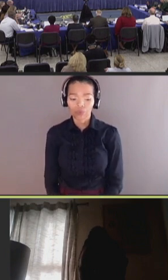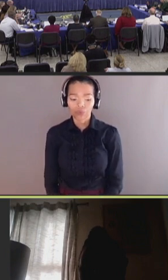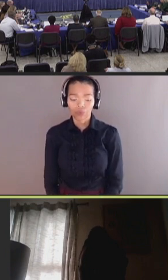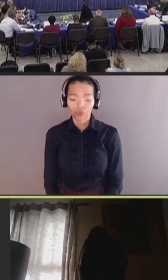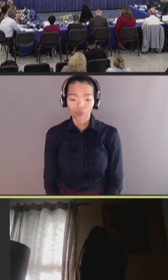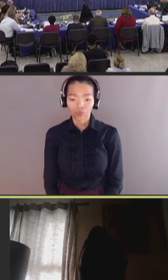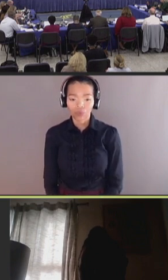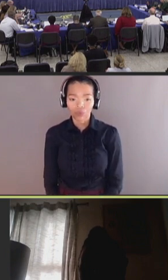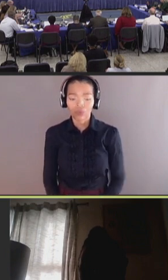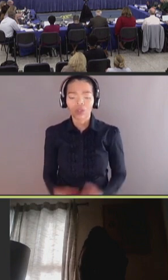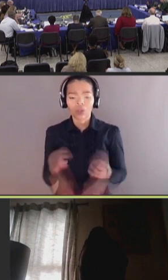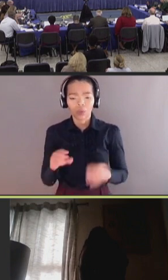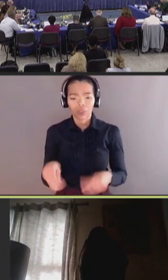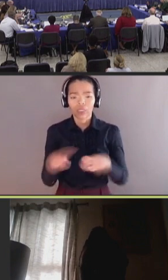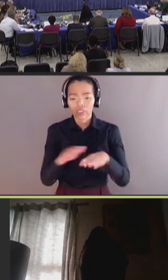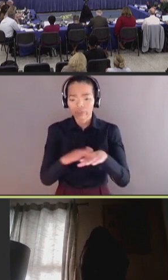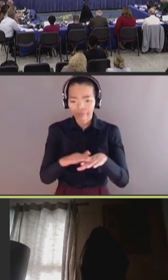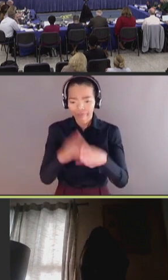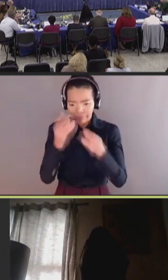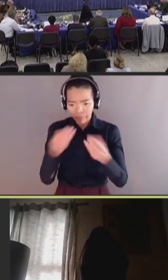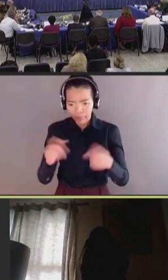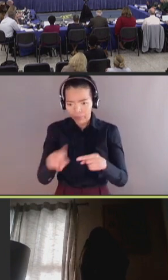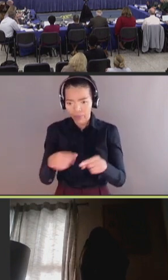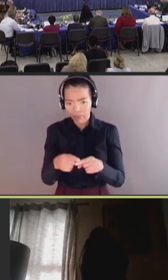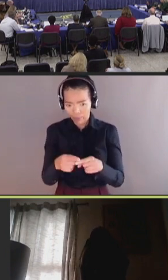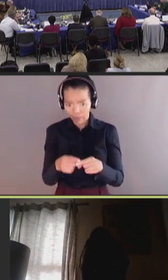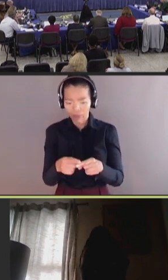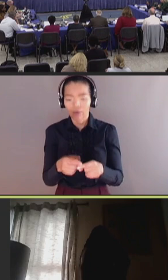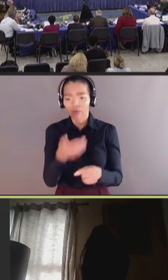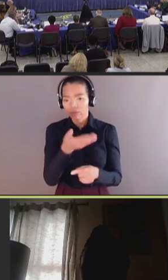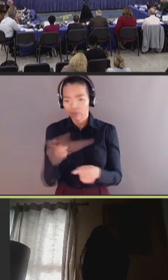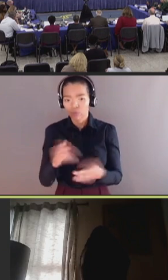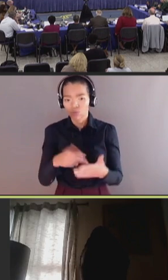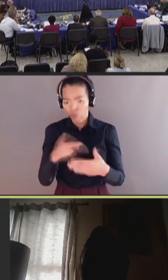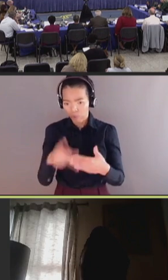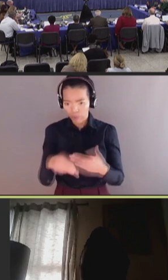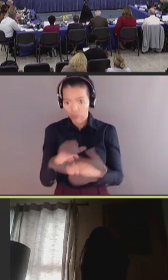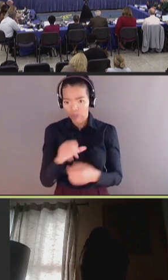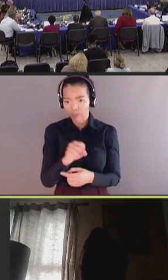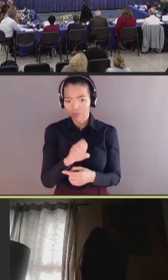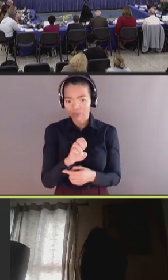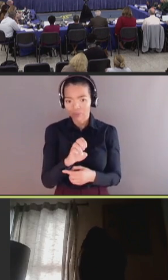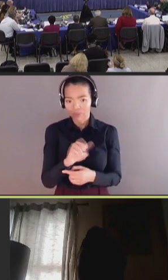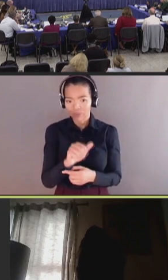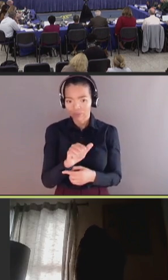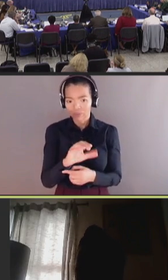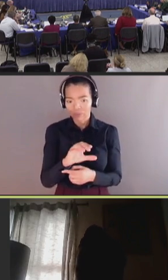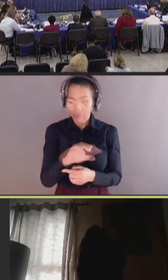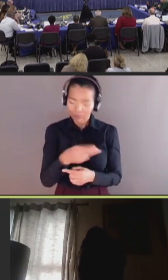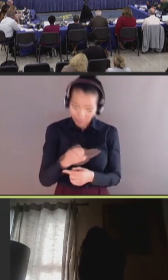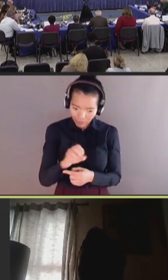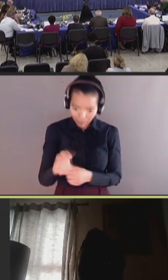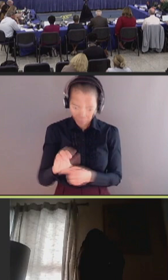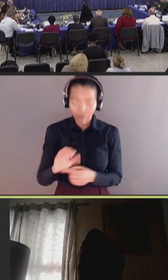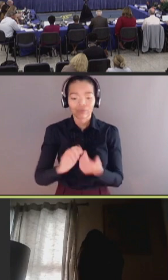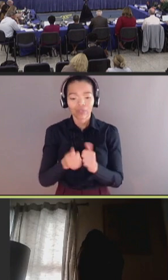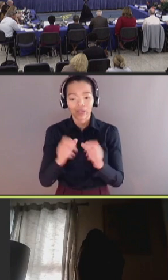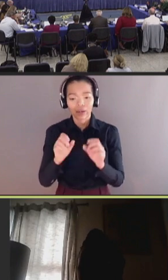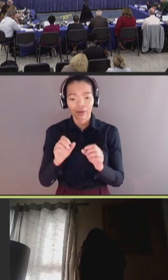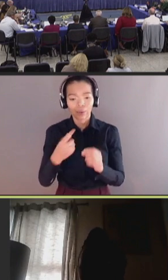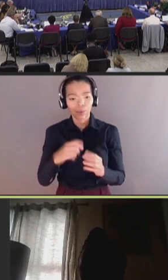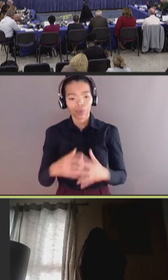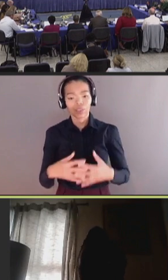on SEAHEC and what we -- how we came to -- come into existence,